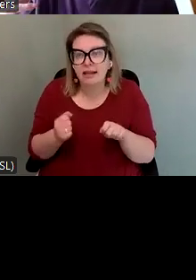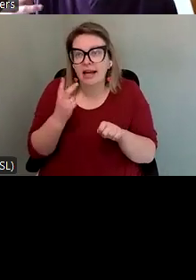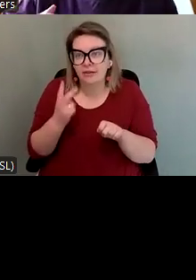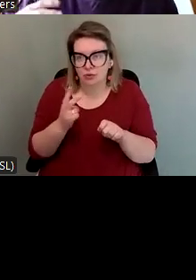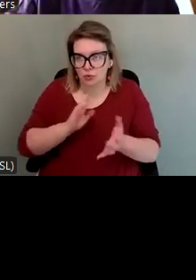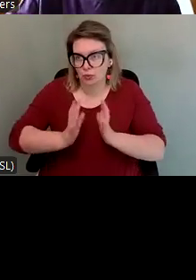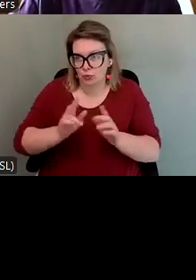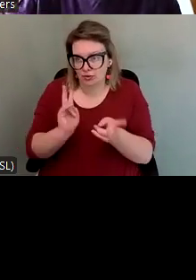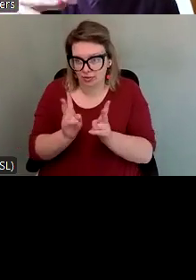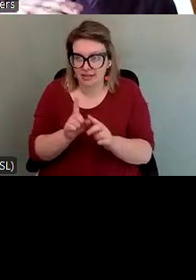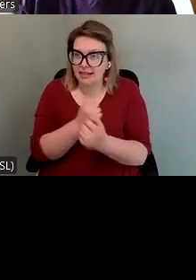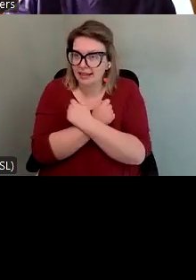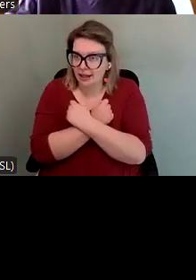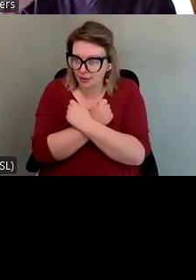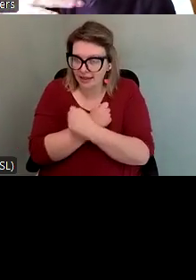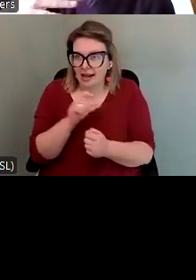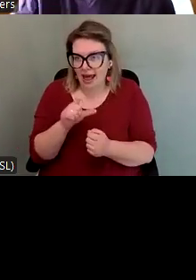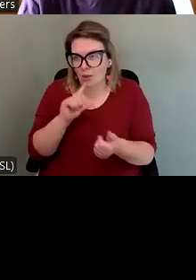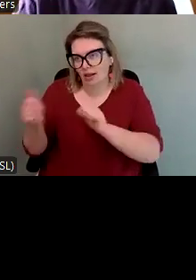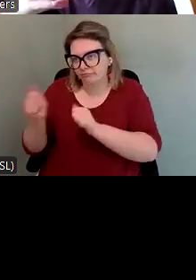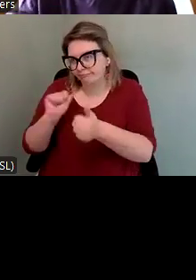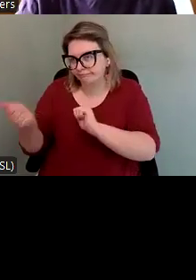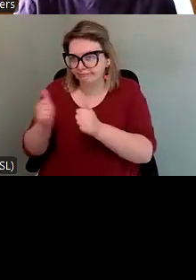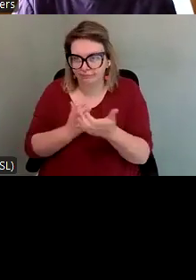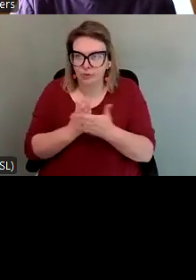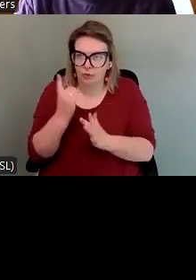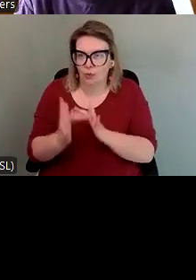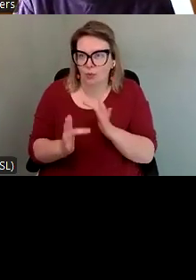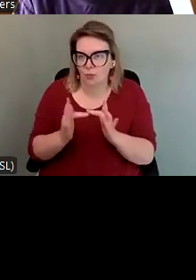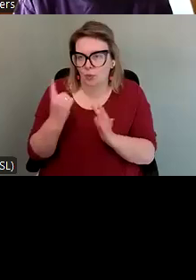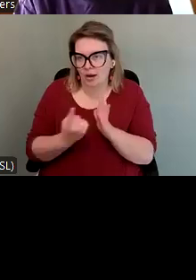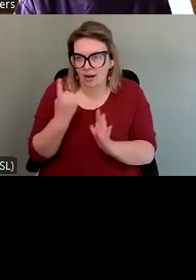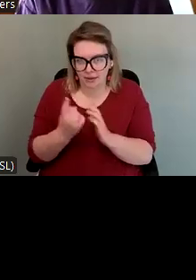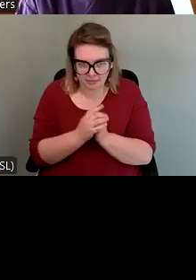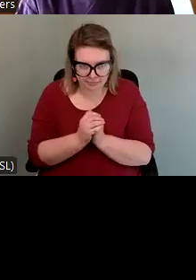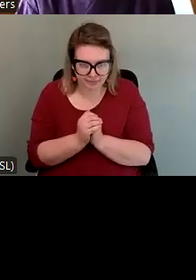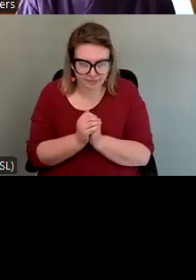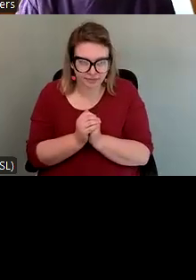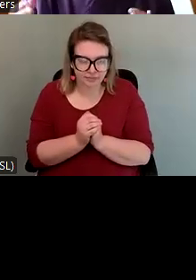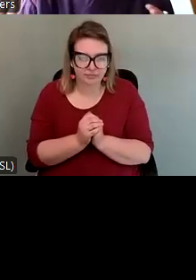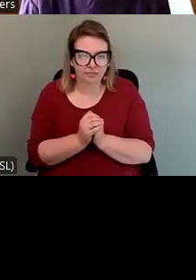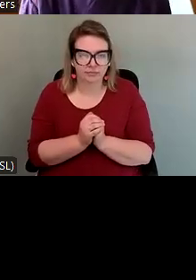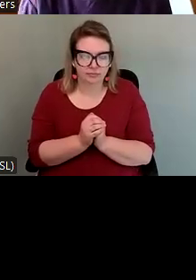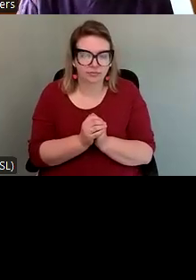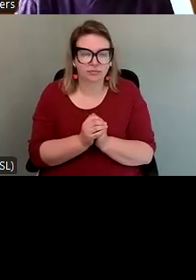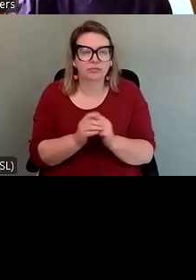Claire and Naomi will be switching between themselves as we go through today's session. There will be a recording of this session.